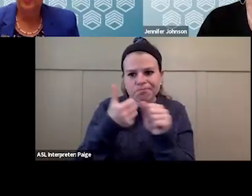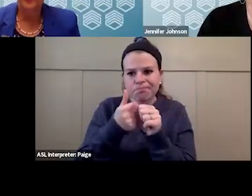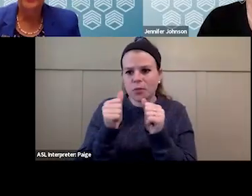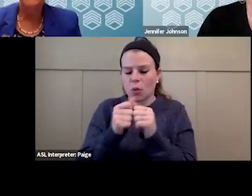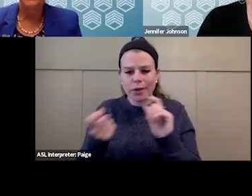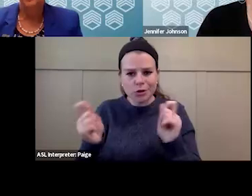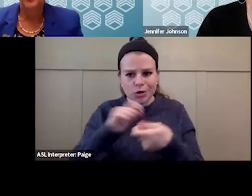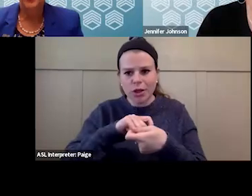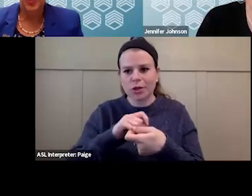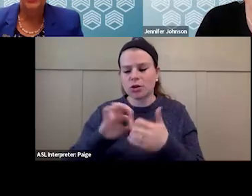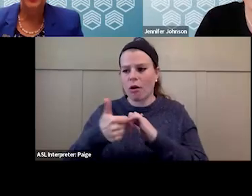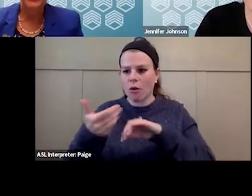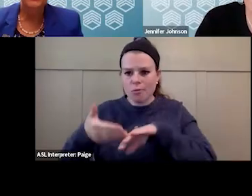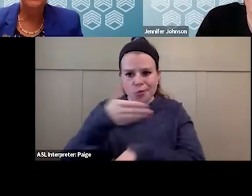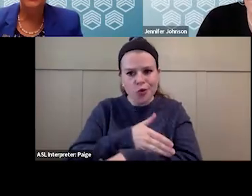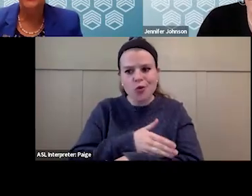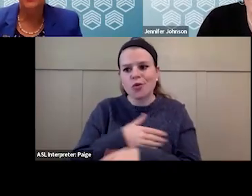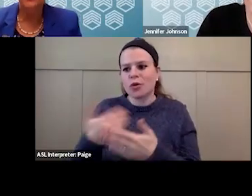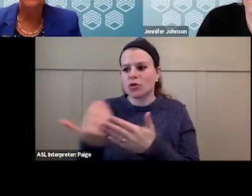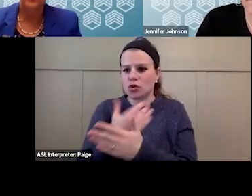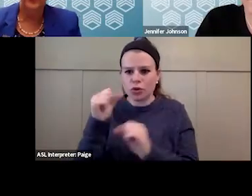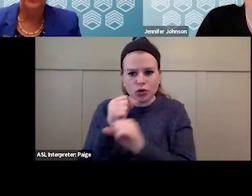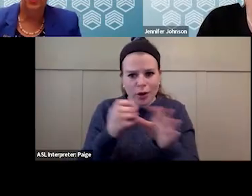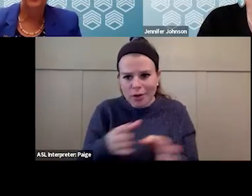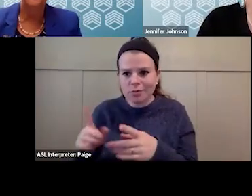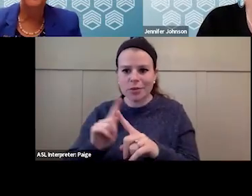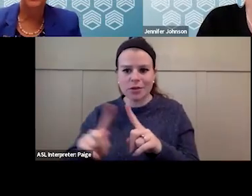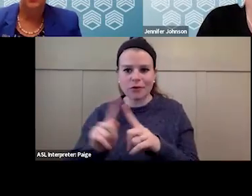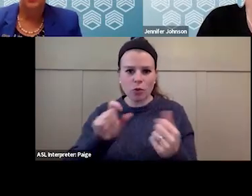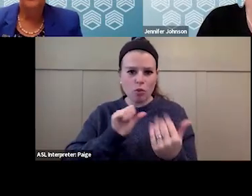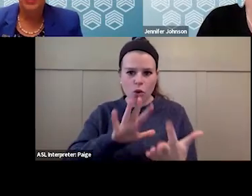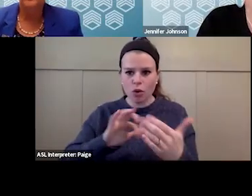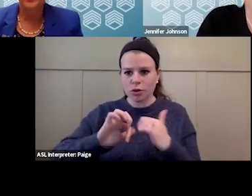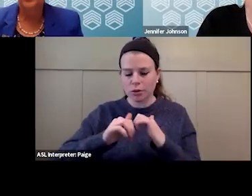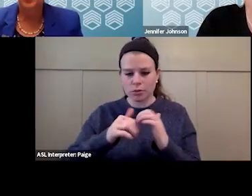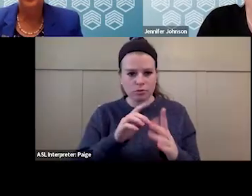improvements and new strategies and techniques that we can use, um, as we